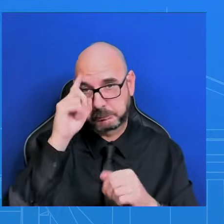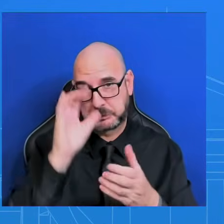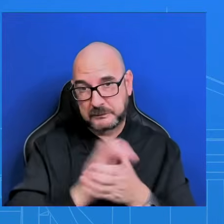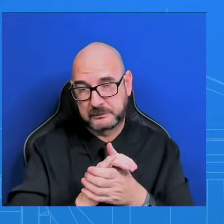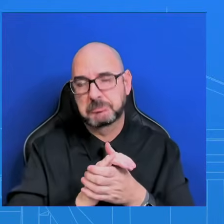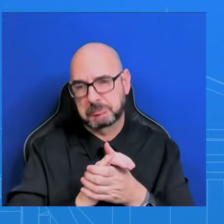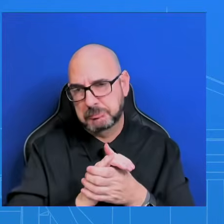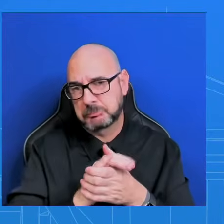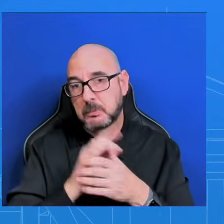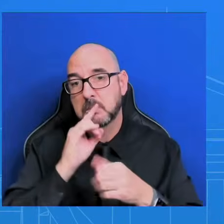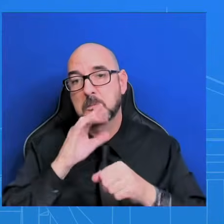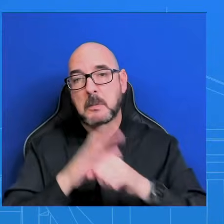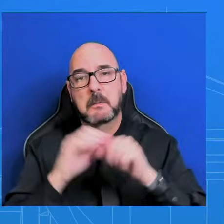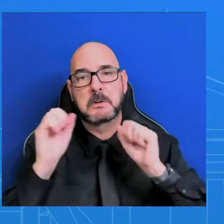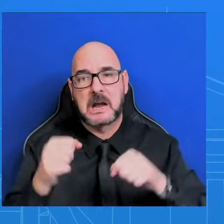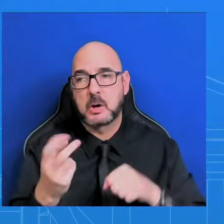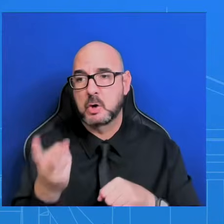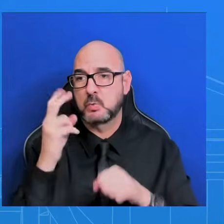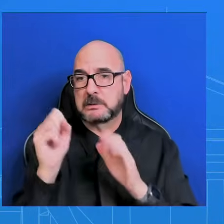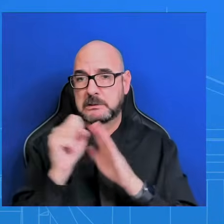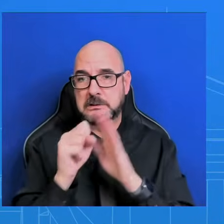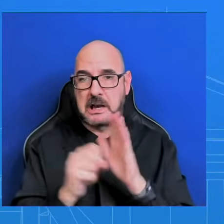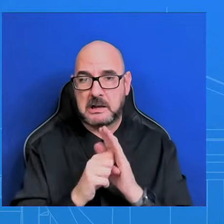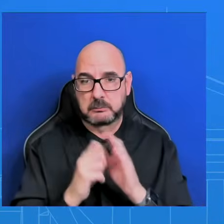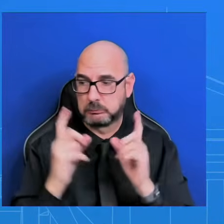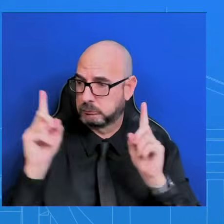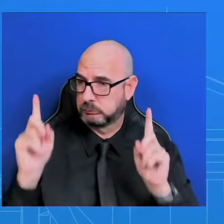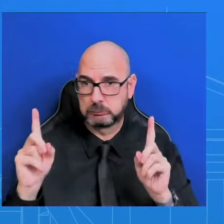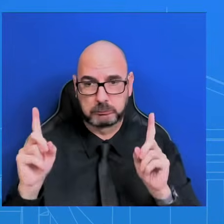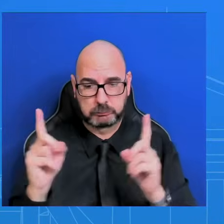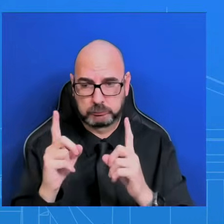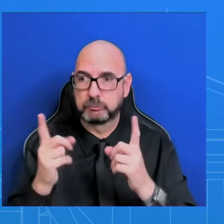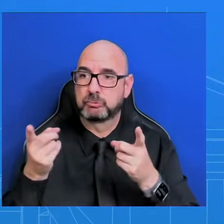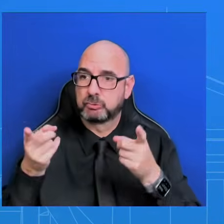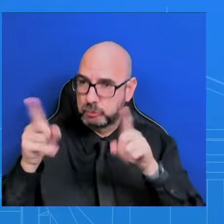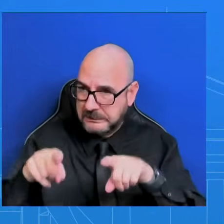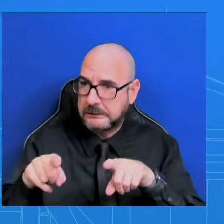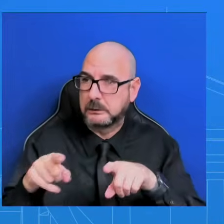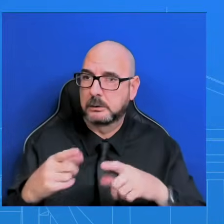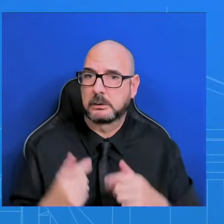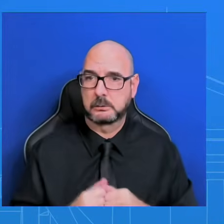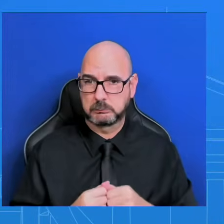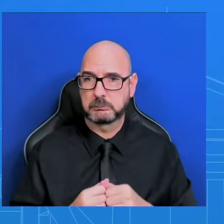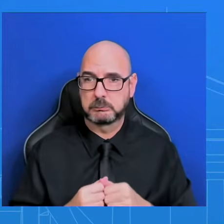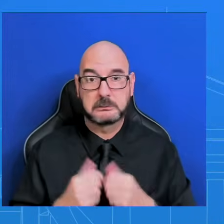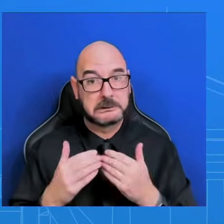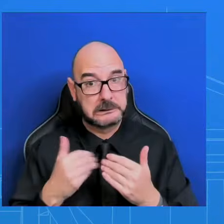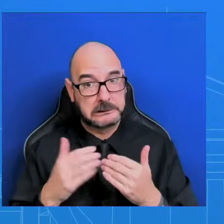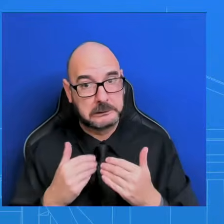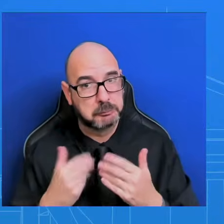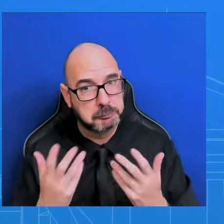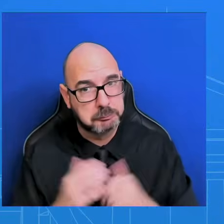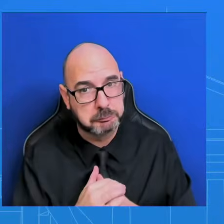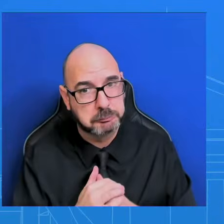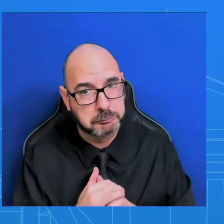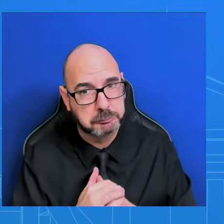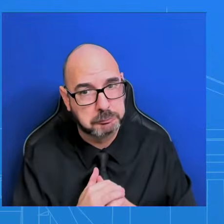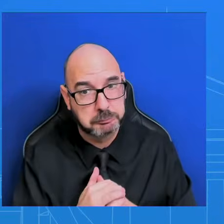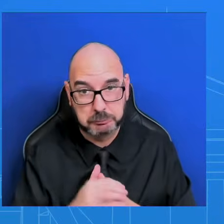He recognizes that's going to take a lot of hard work. It's going to take a lot of leadership there in the region, particularly, on both sides of the issue.